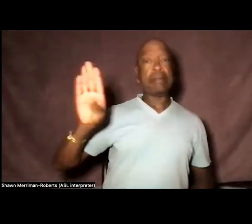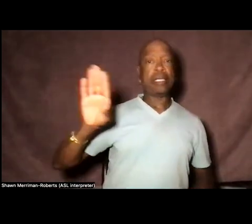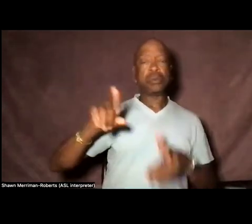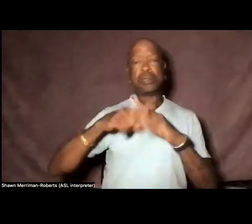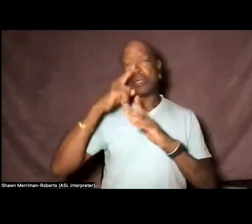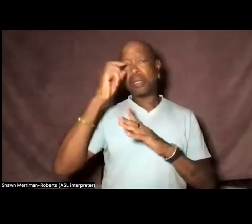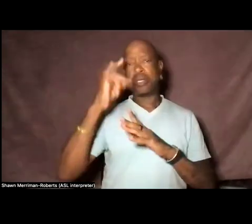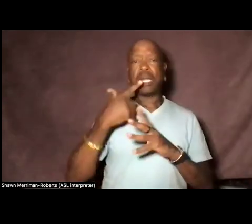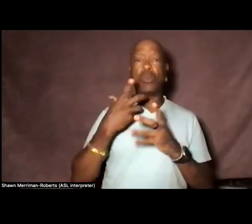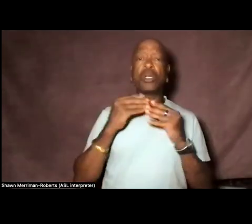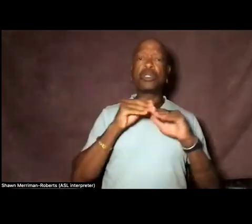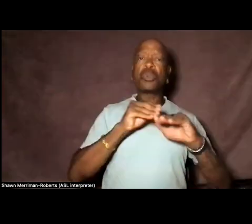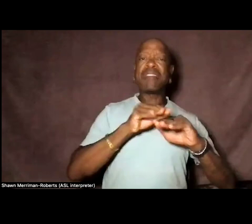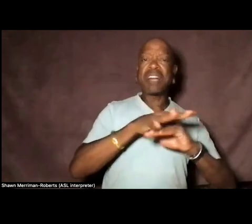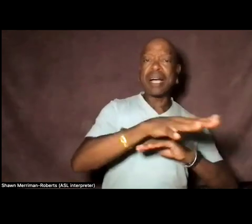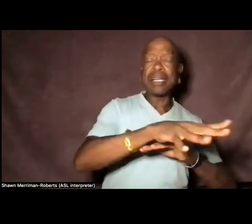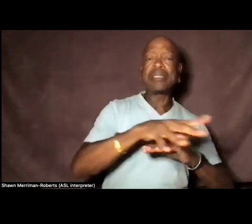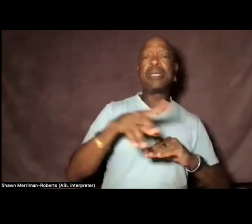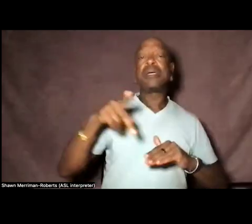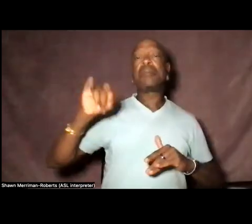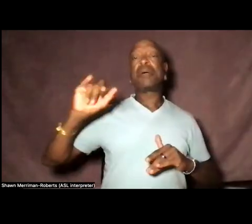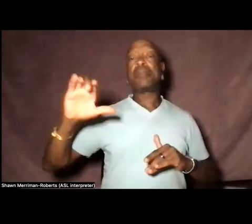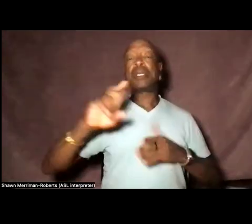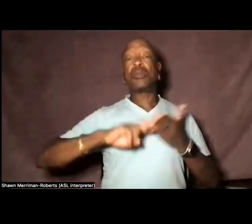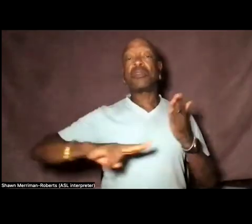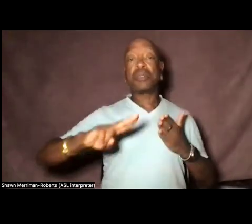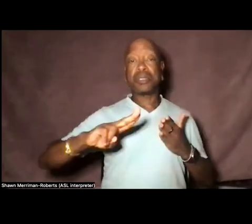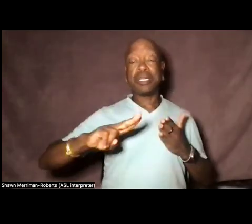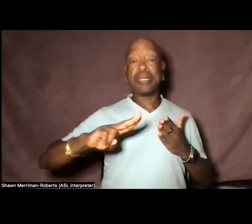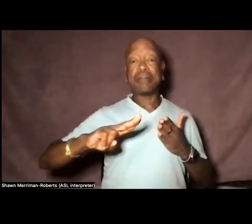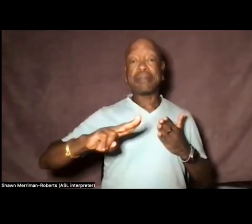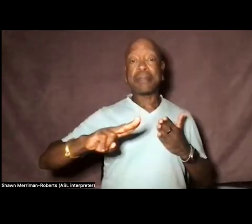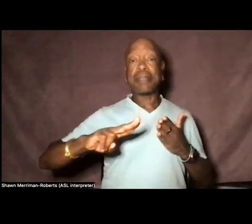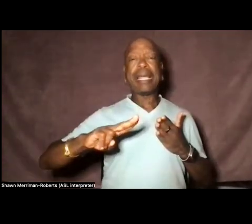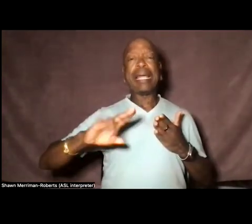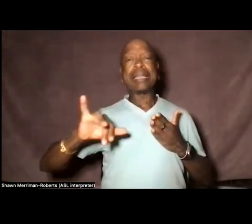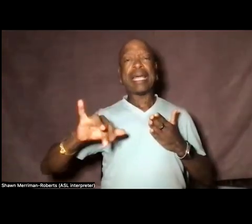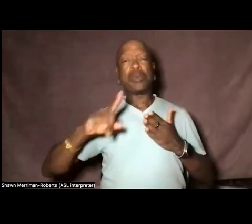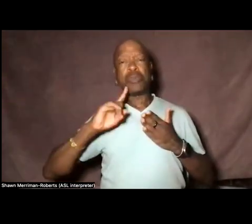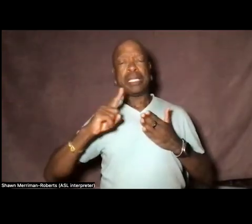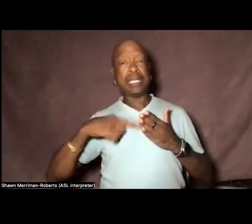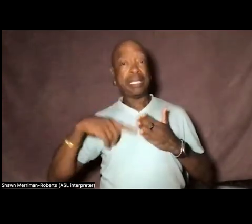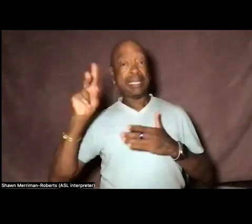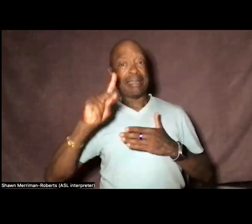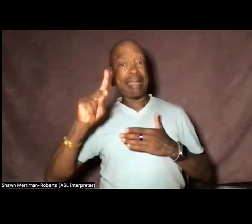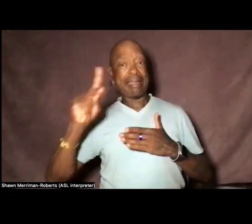advise public universities that a law to deter KKK demonstrations could also be used to impose felony